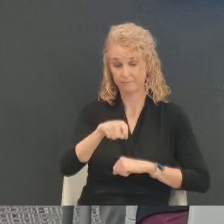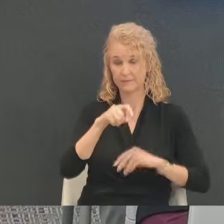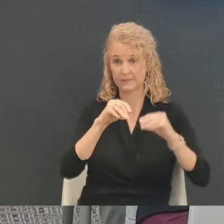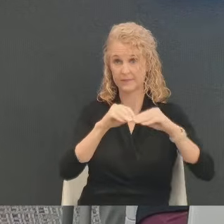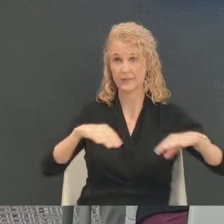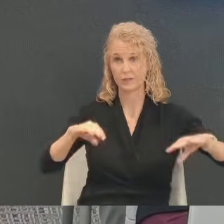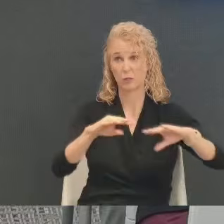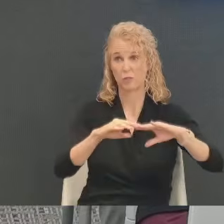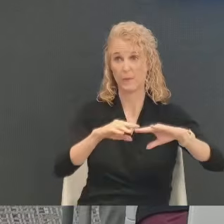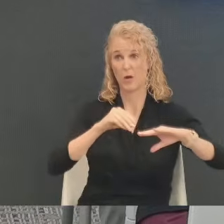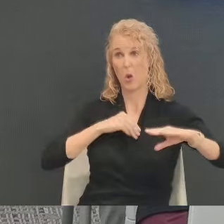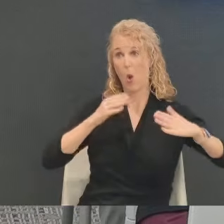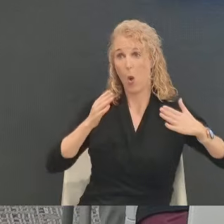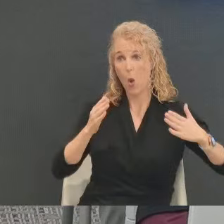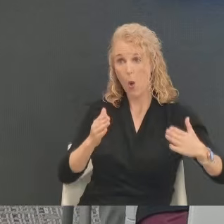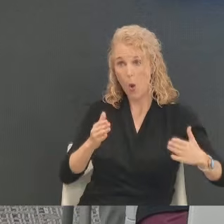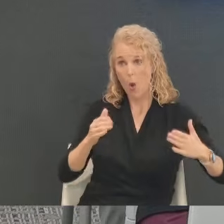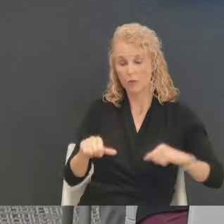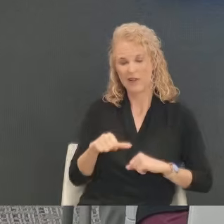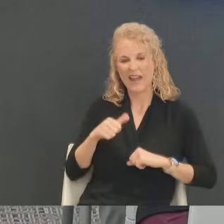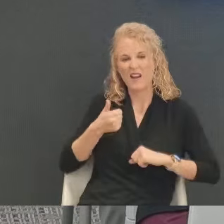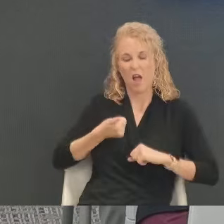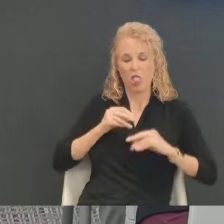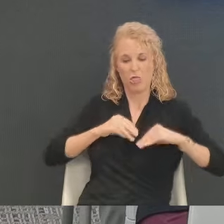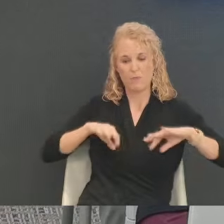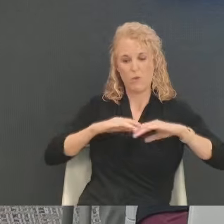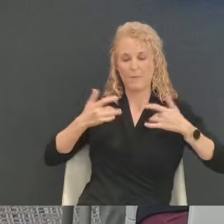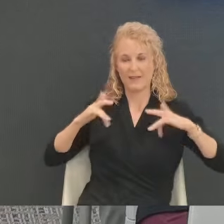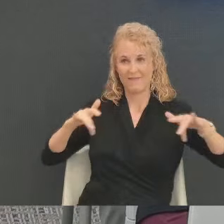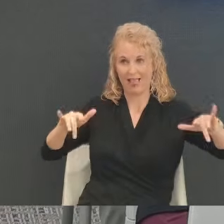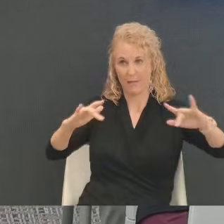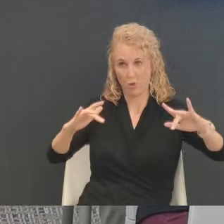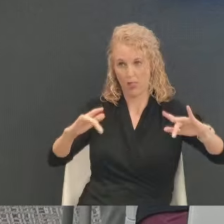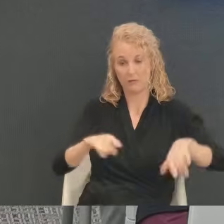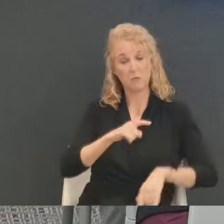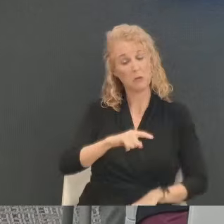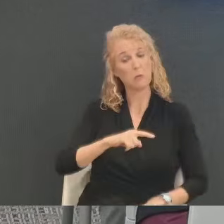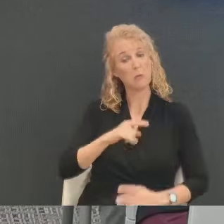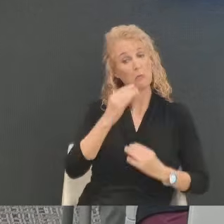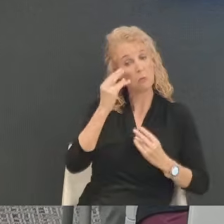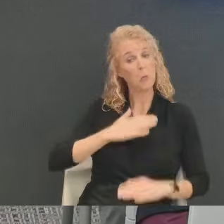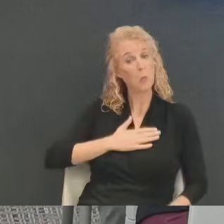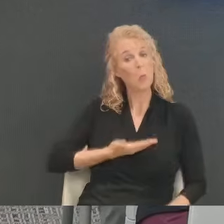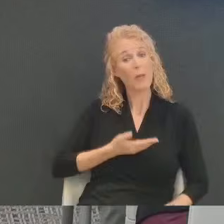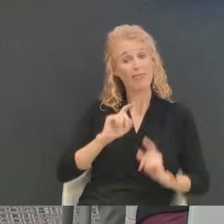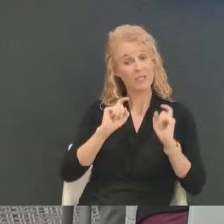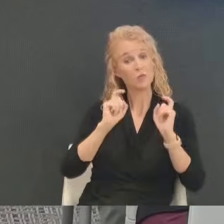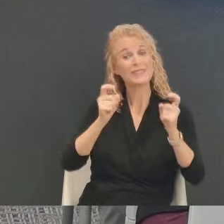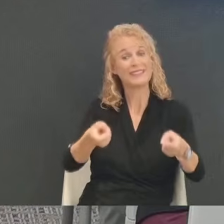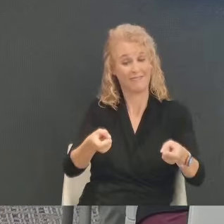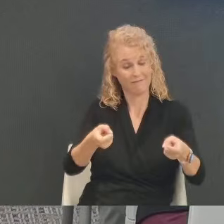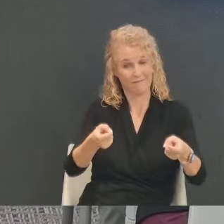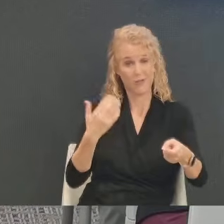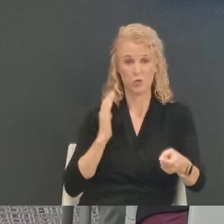had some surrounding partials available and he was open to donating them to the city. Well, I